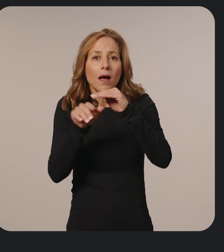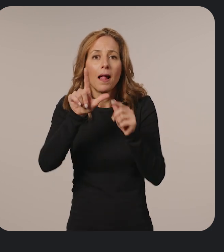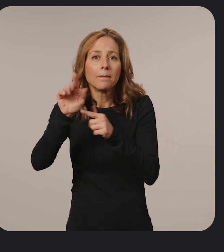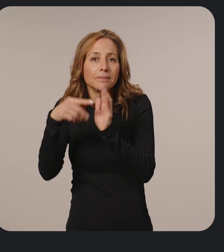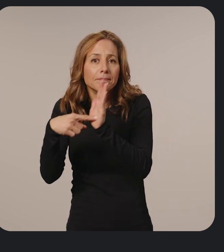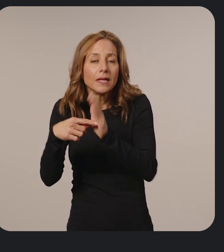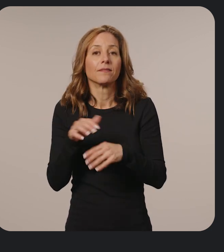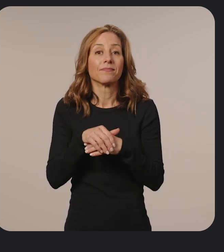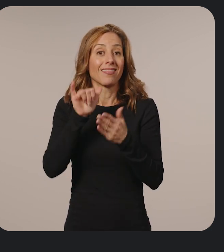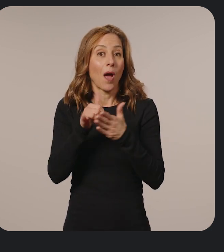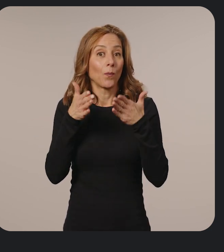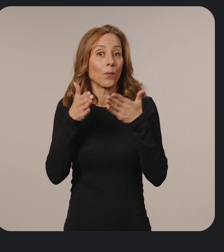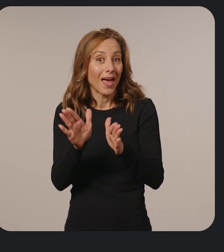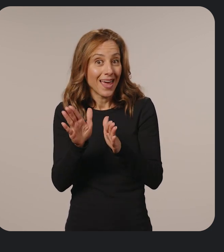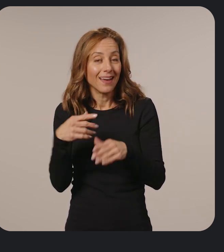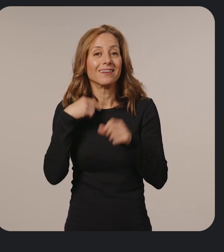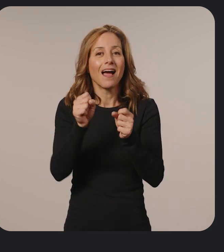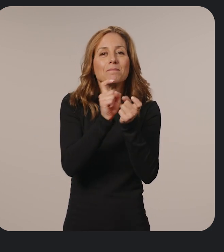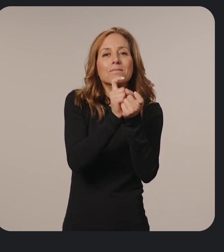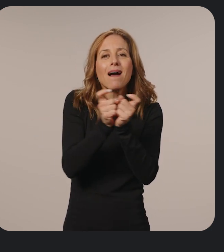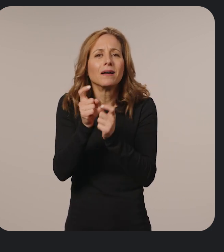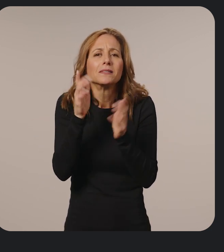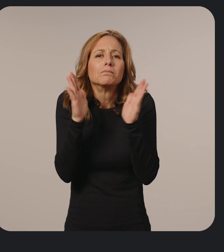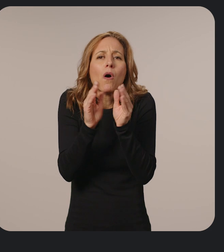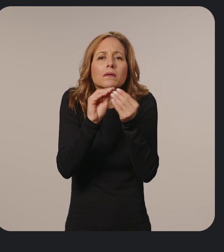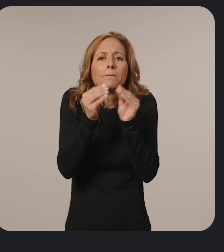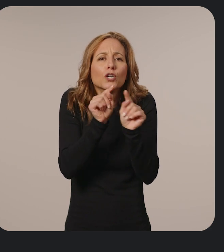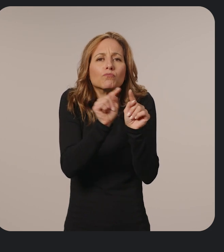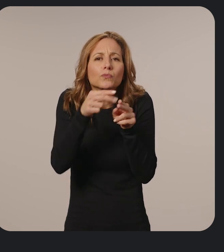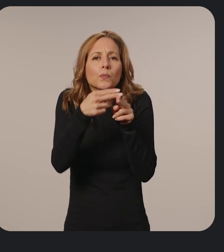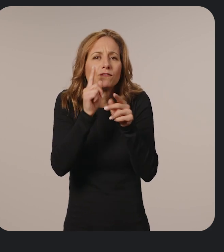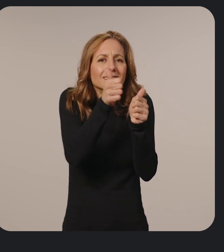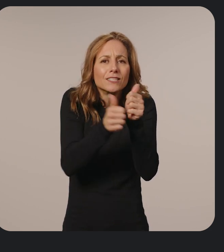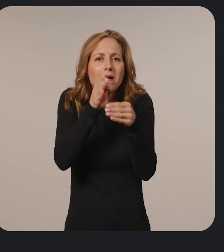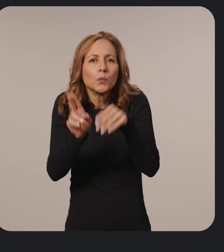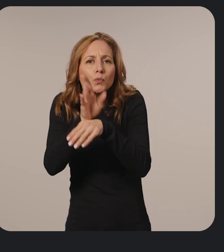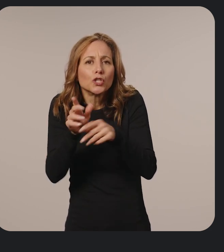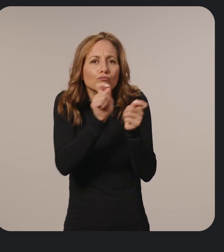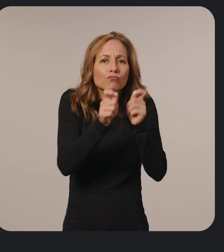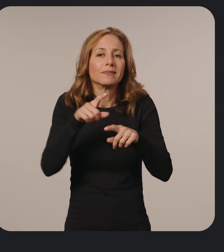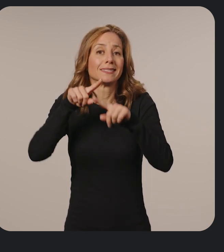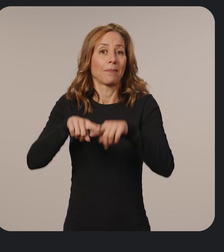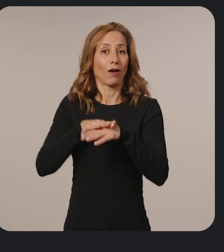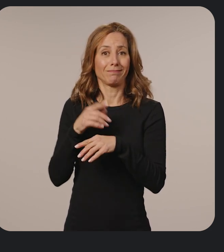That way, we can modify just a small number of weights for each end user while depending on a single underlying LLM instance.